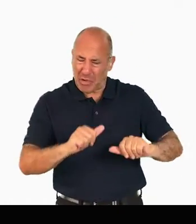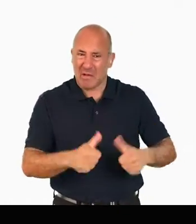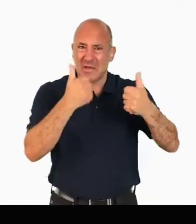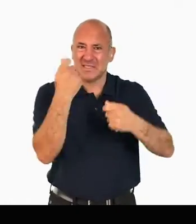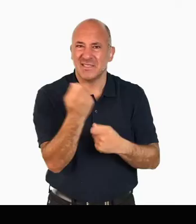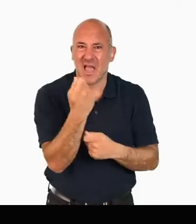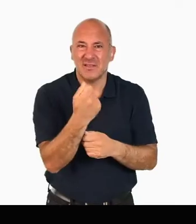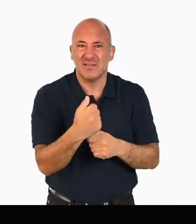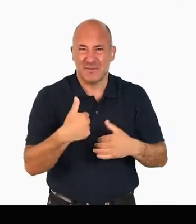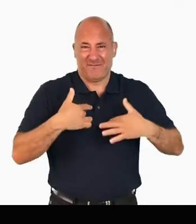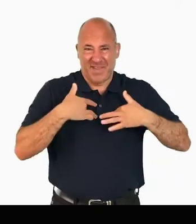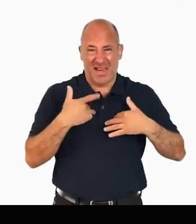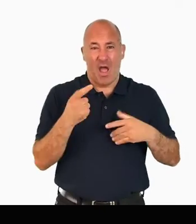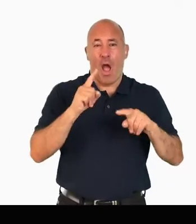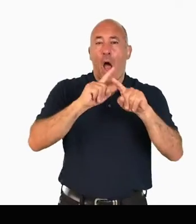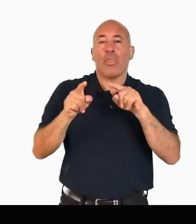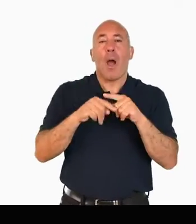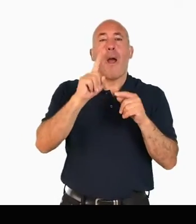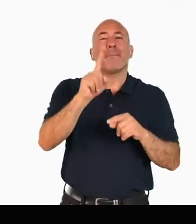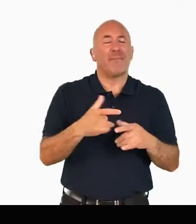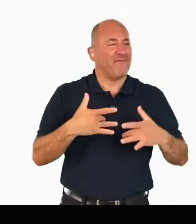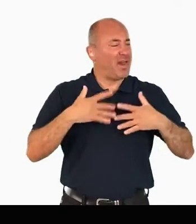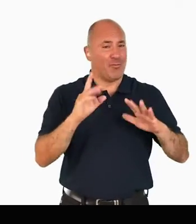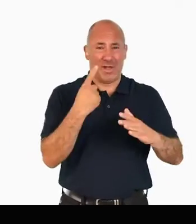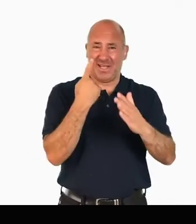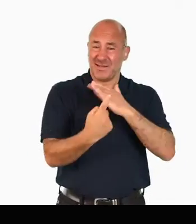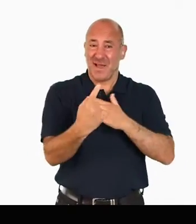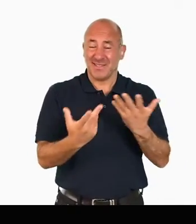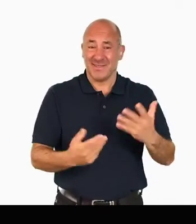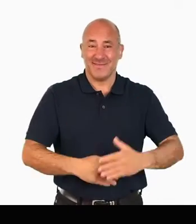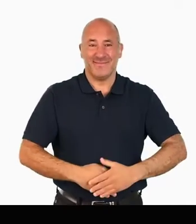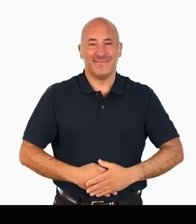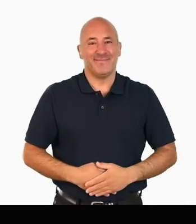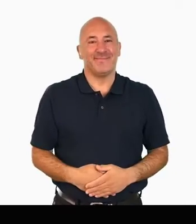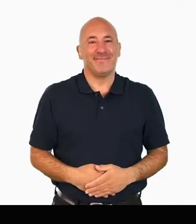It makes me, and all the other people feel independent.